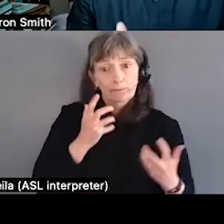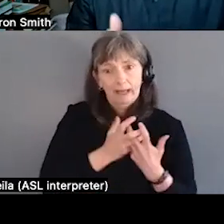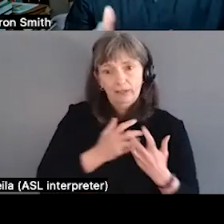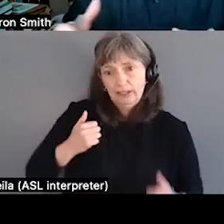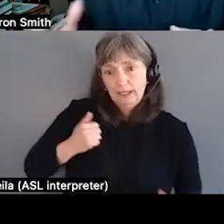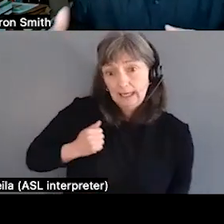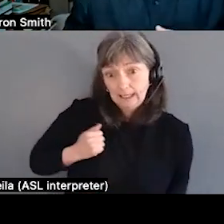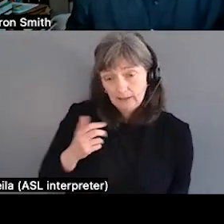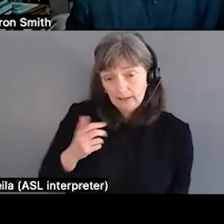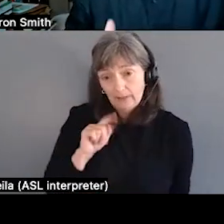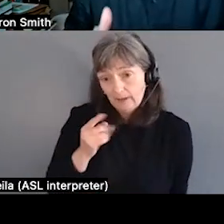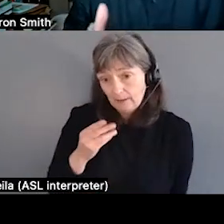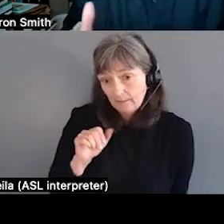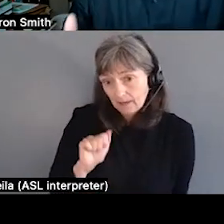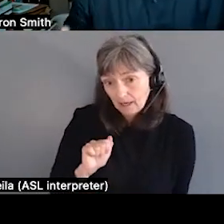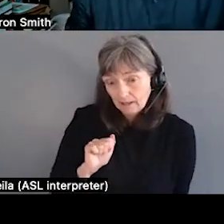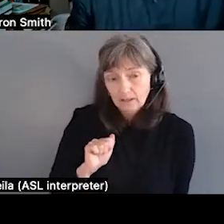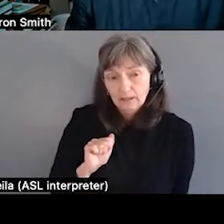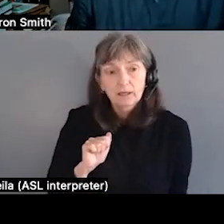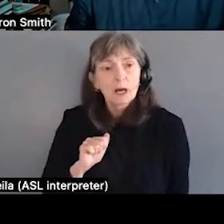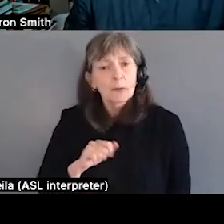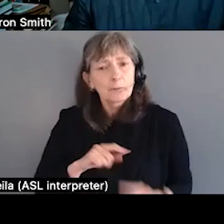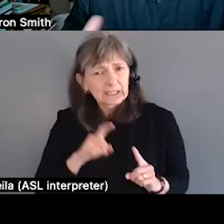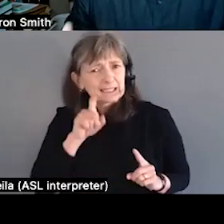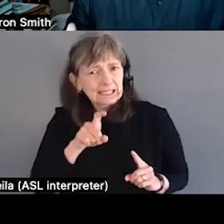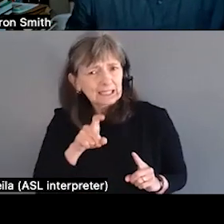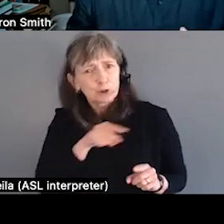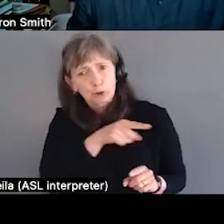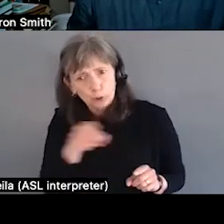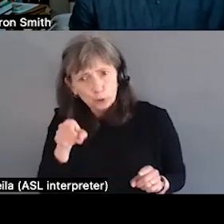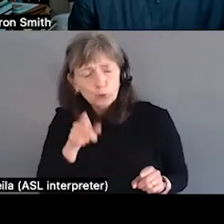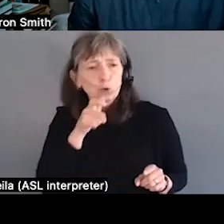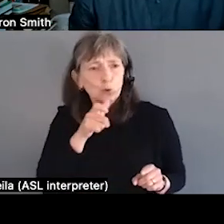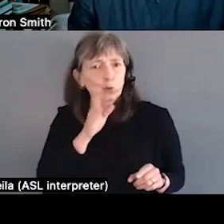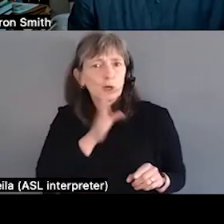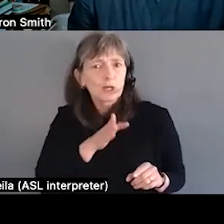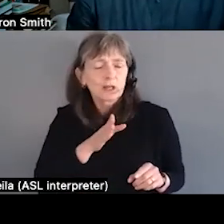it needs to be organic and it needs to be kind of democratic across the industry, really.